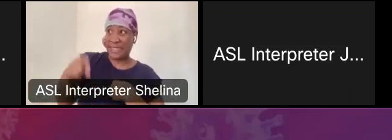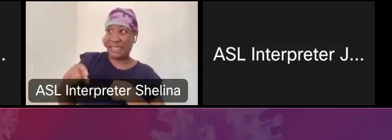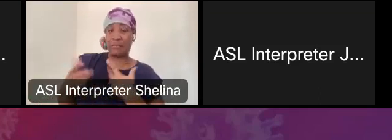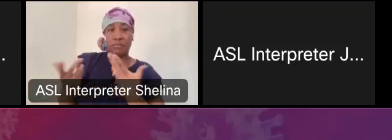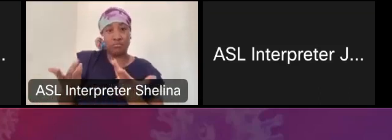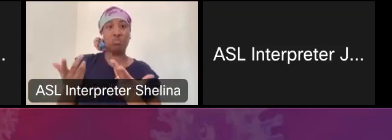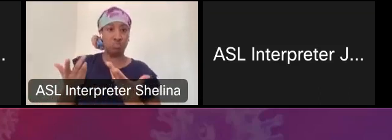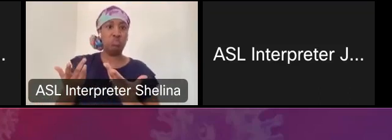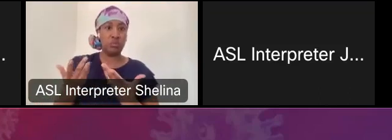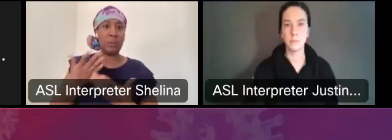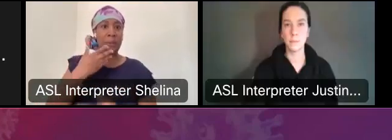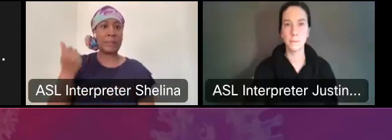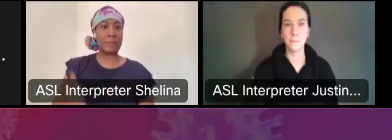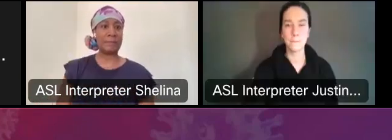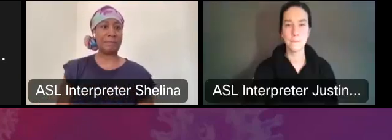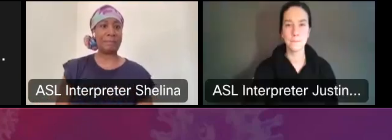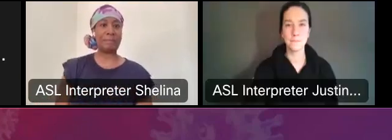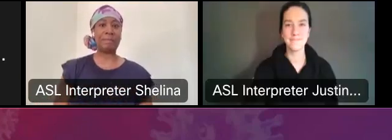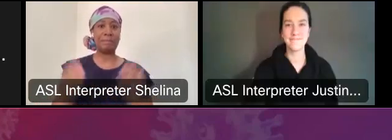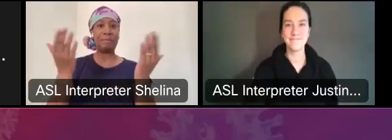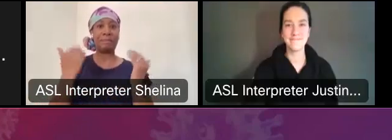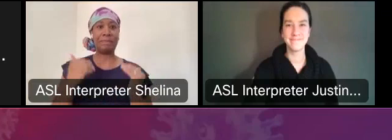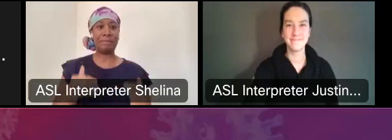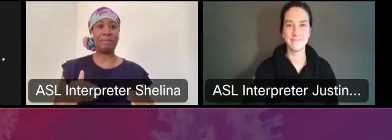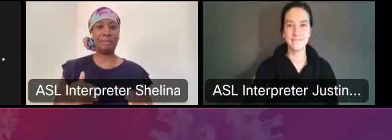Next we know that.